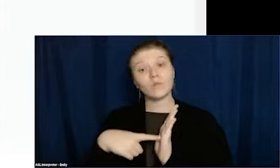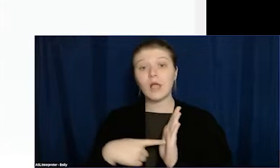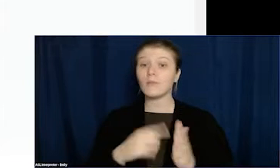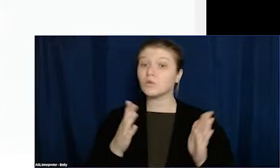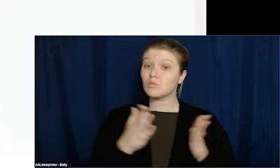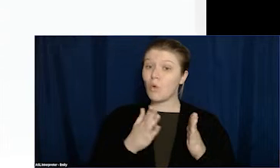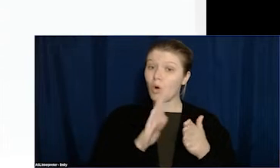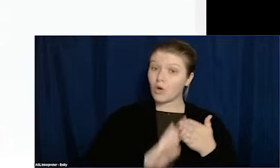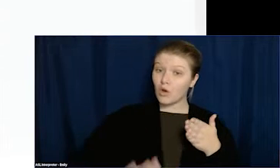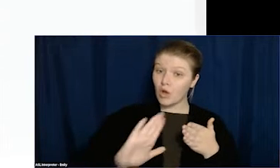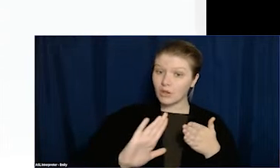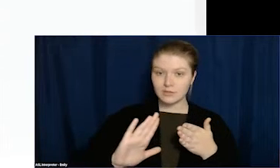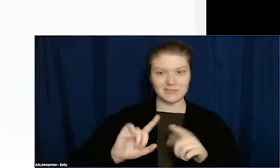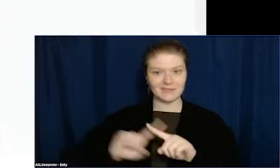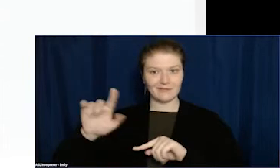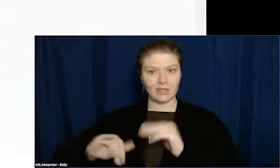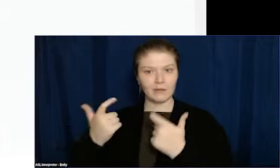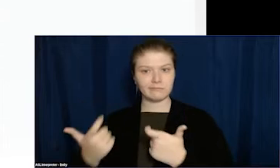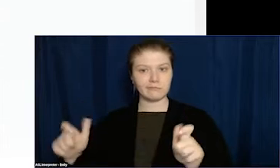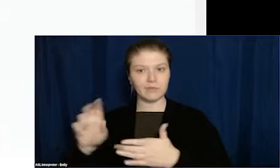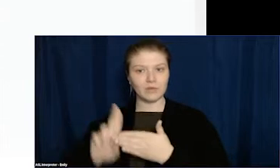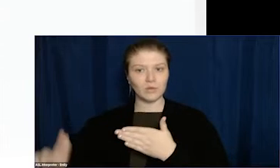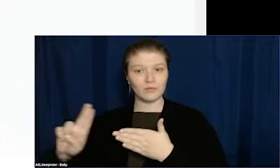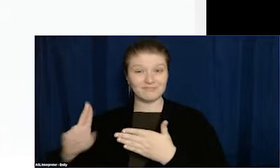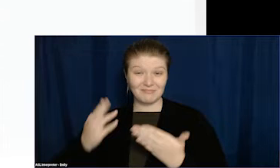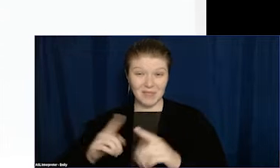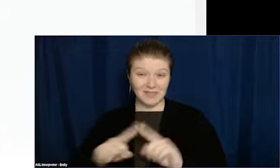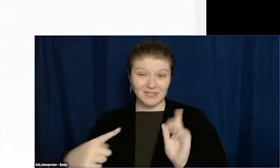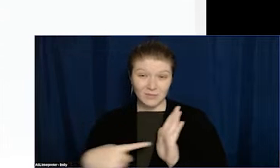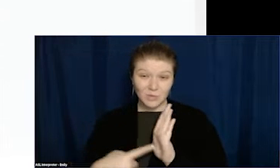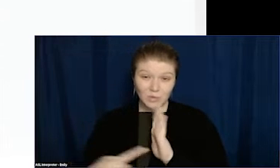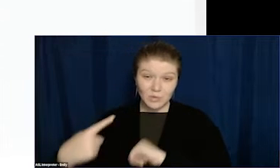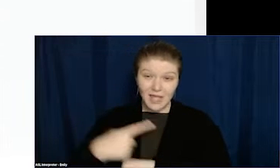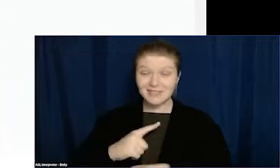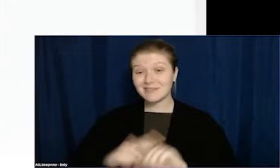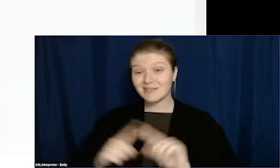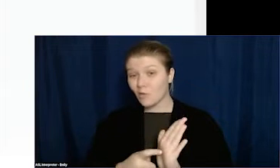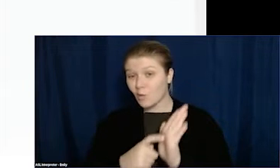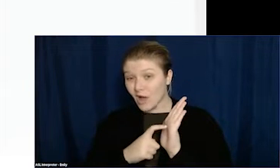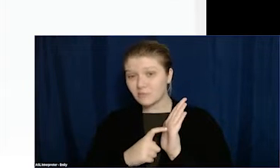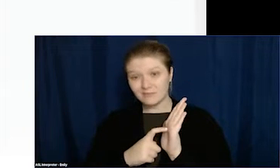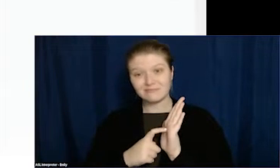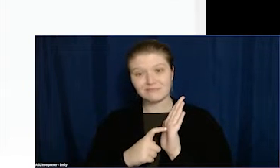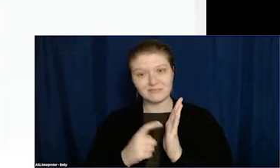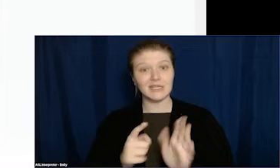different proposal section requirements, maybe different due dates. Or one would require a prelim proposal, and one does not.